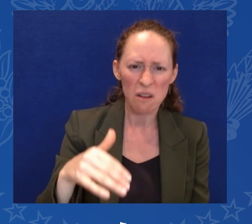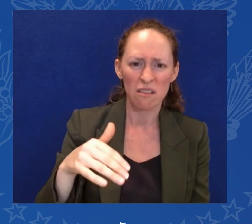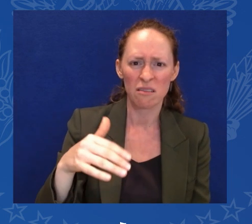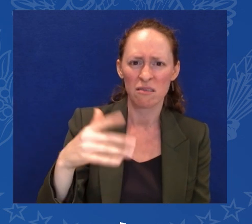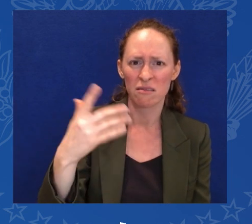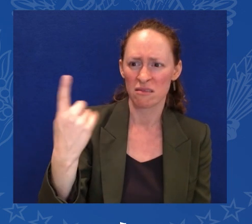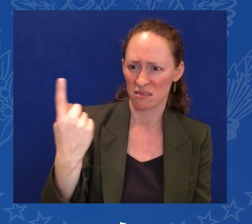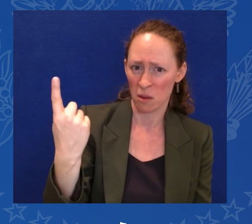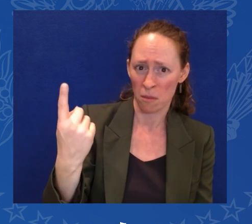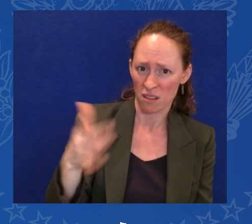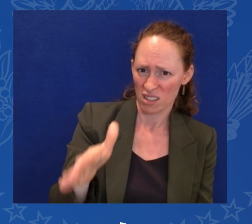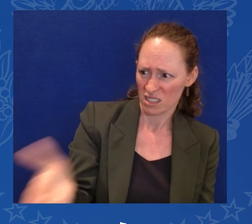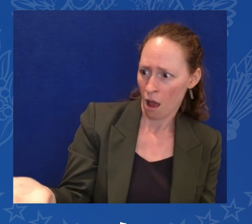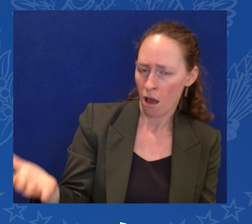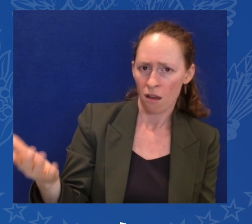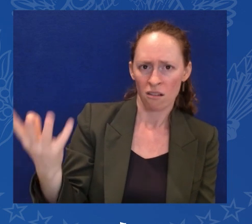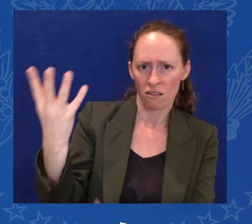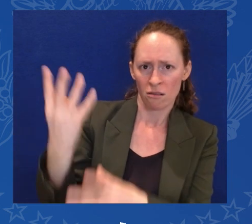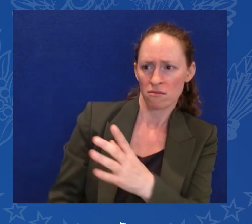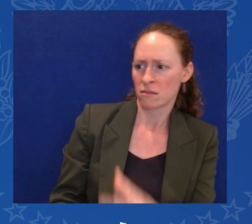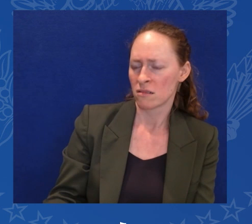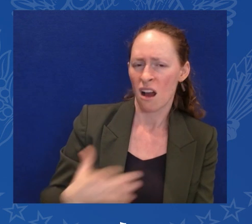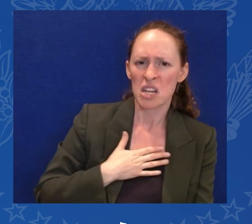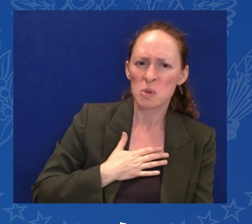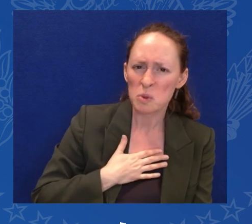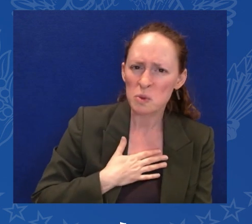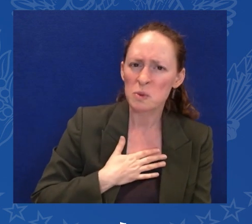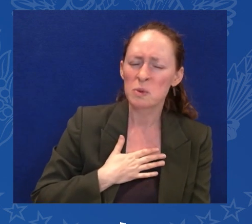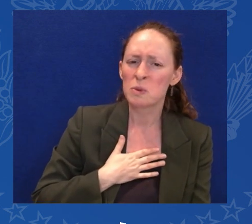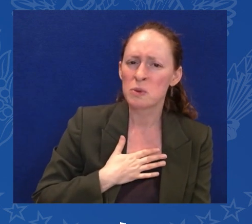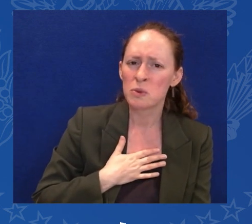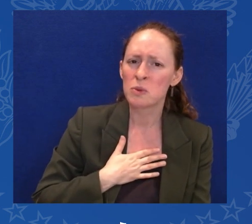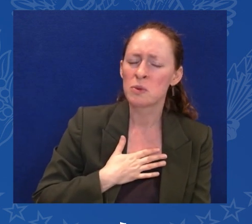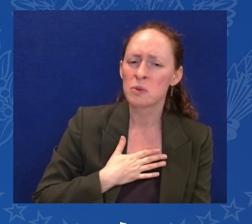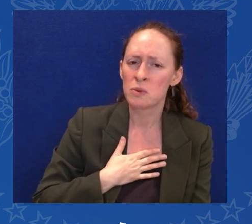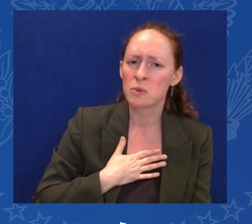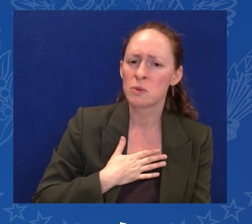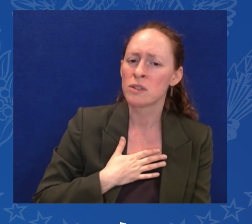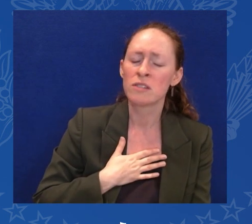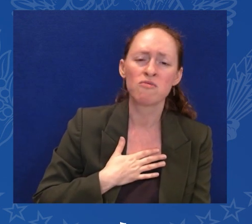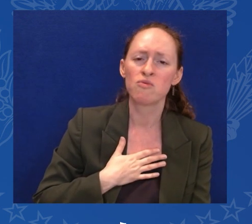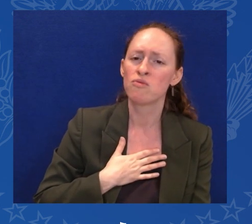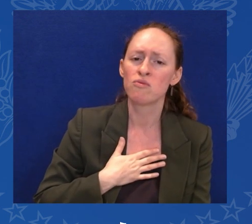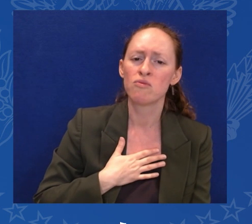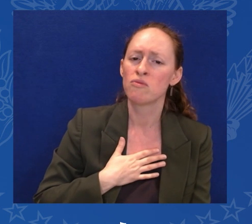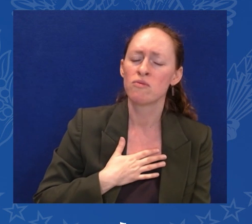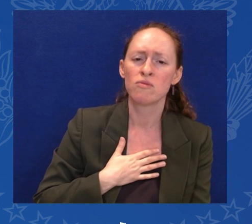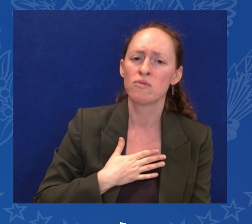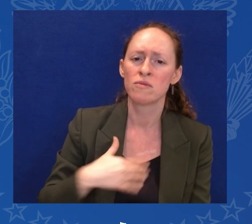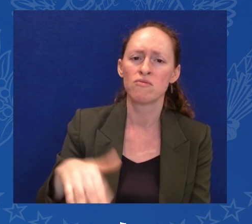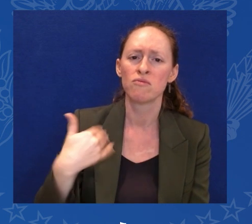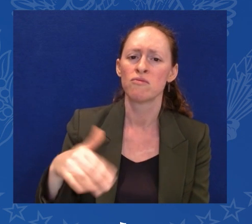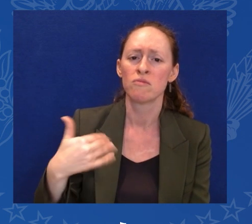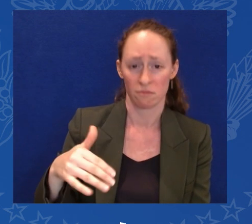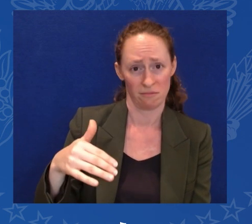and the country and the world saw -- saw --